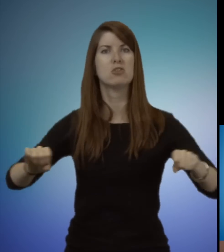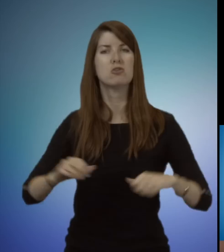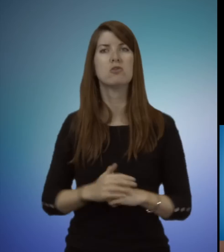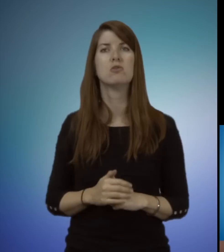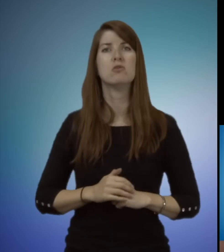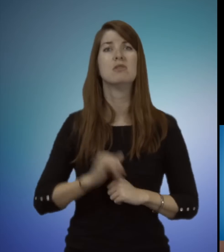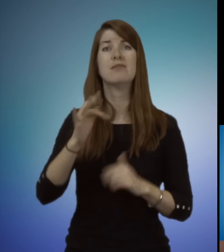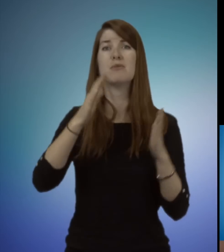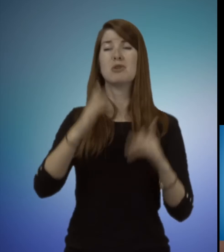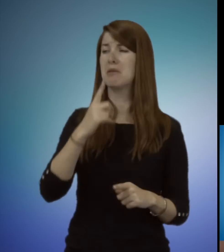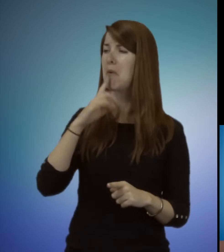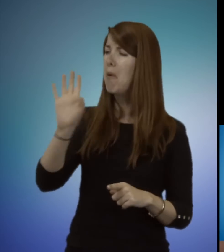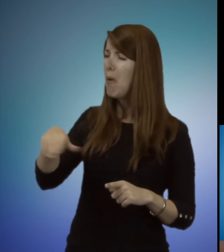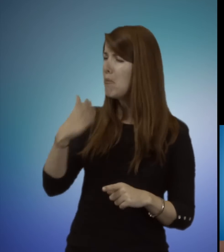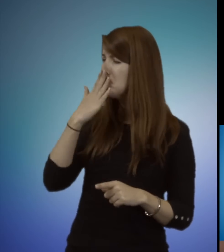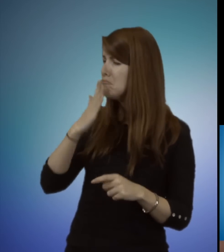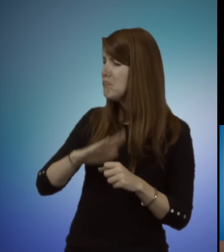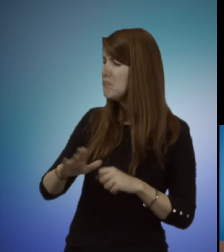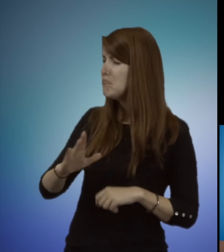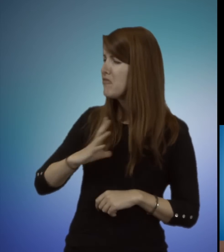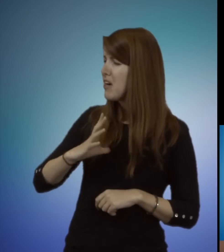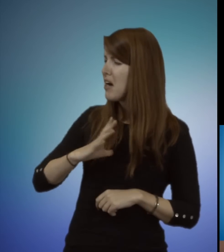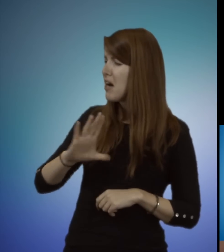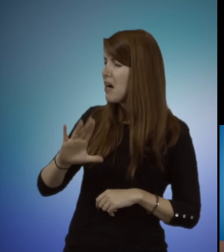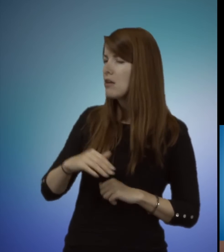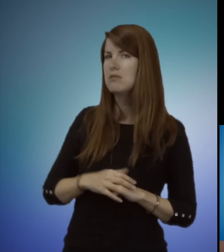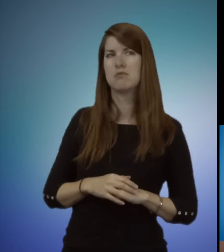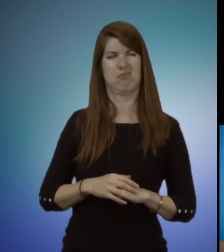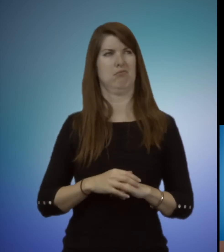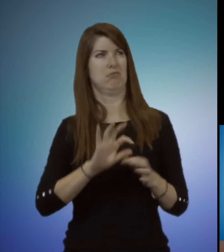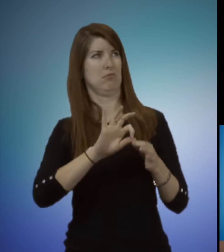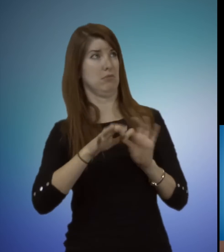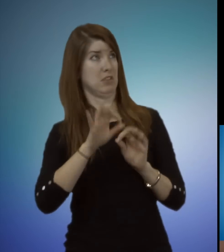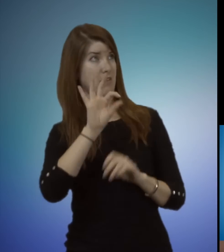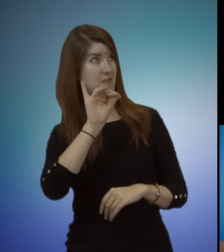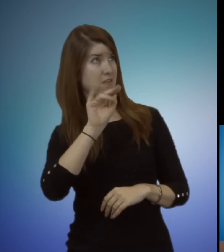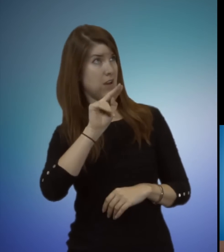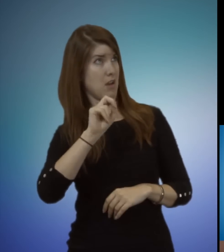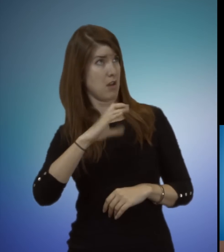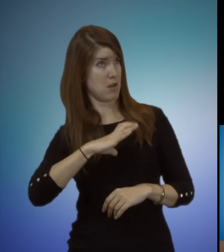So when somebody tells you, oh, they did fine on that test, you need to interpret fine as is